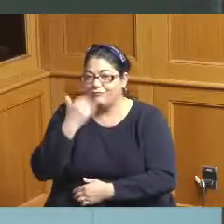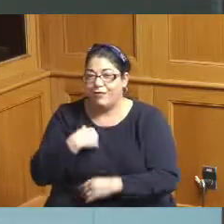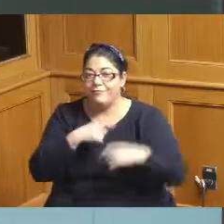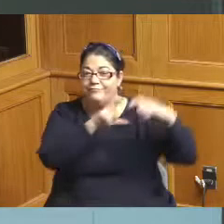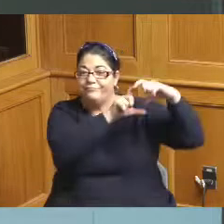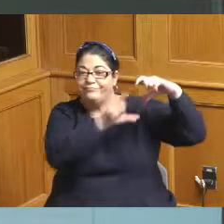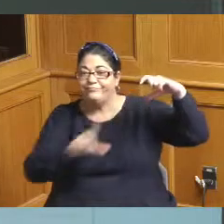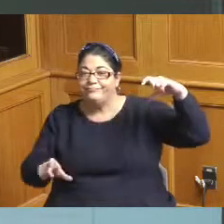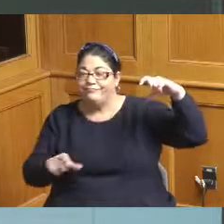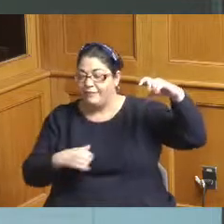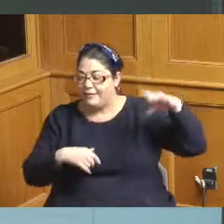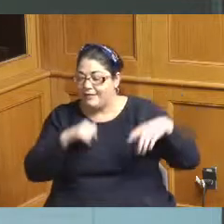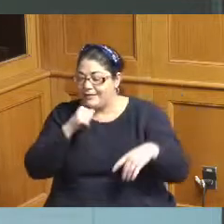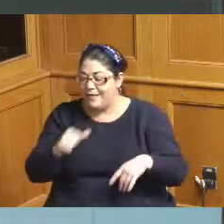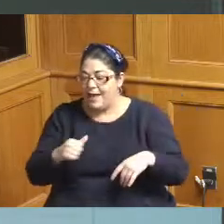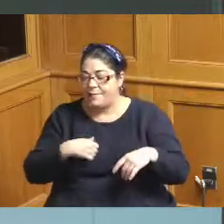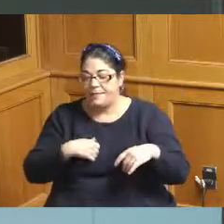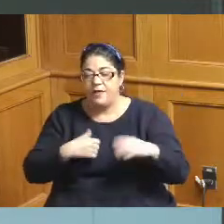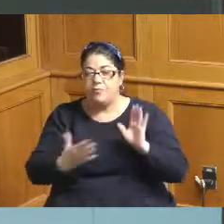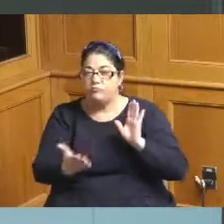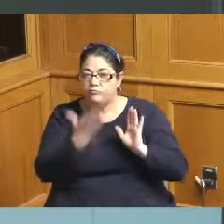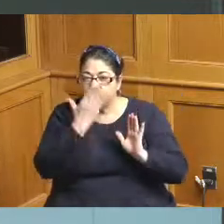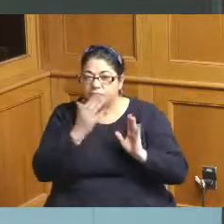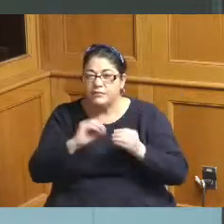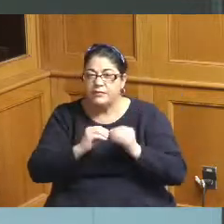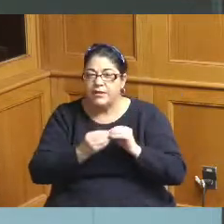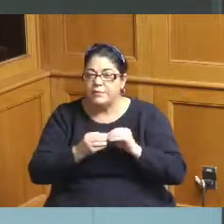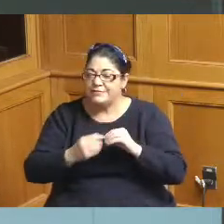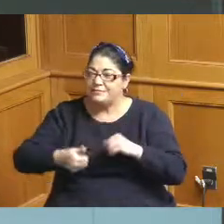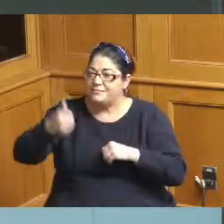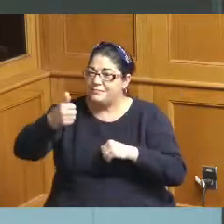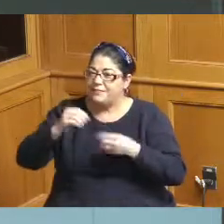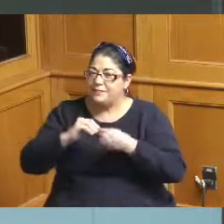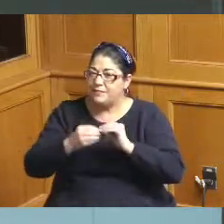entire pandemic look and while the numbers are still up there you can continue to see them